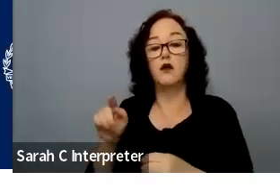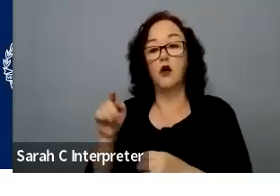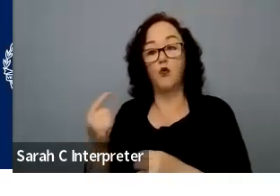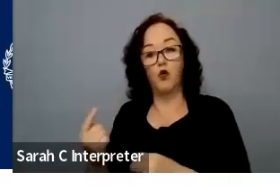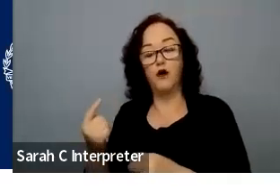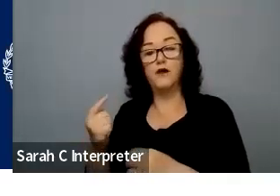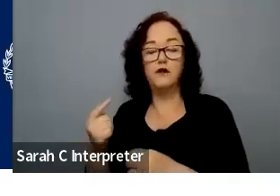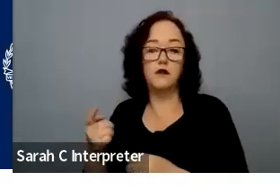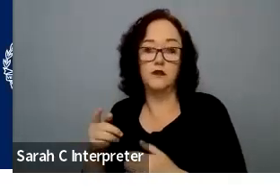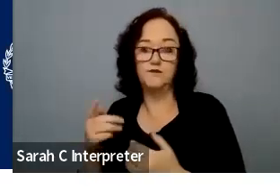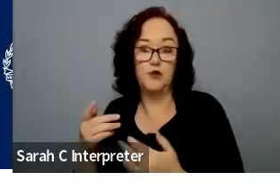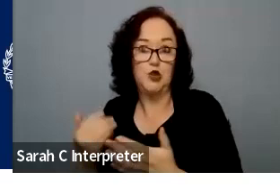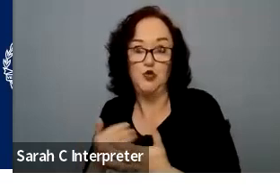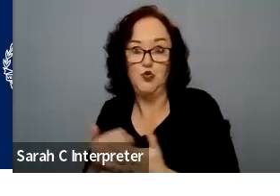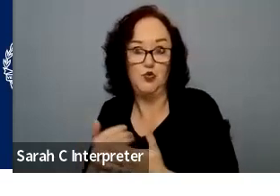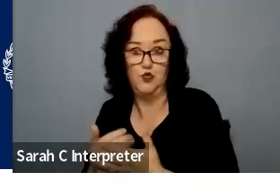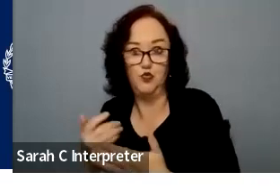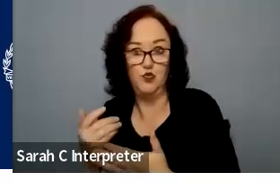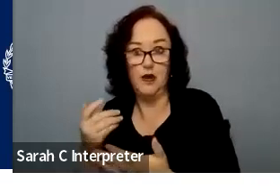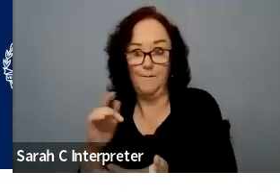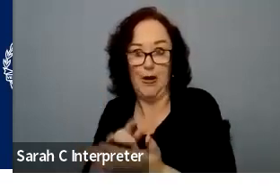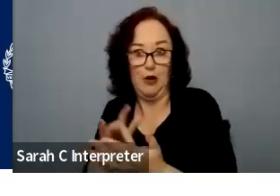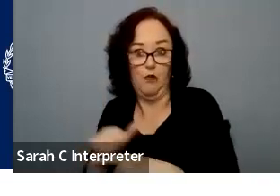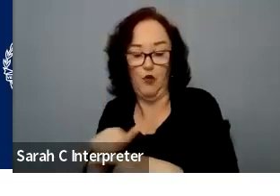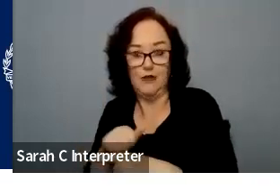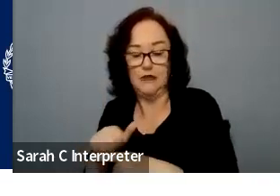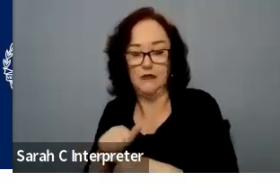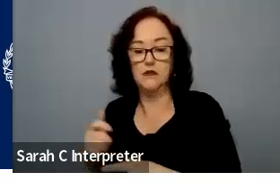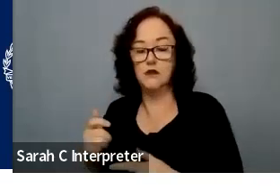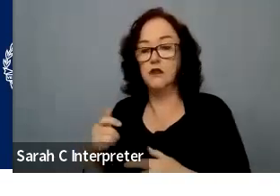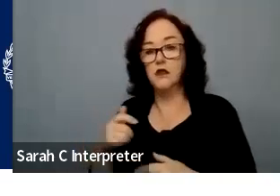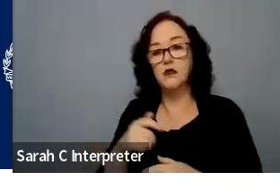and the students were asked to communicate with and get to know the person with IDD,